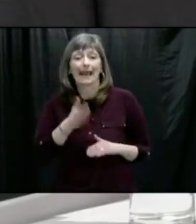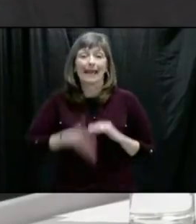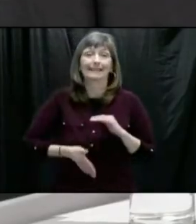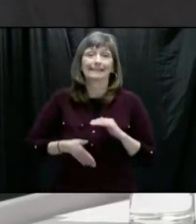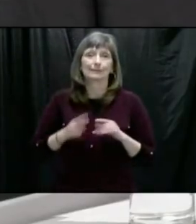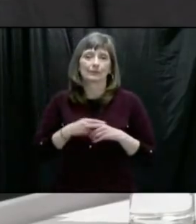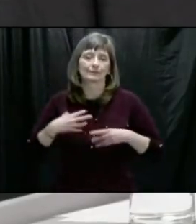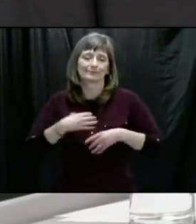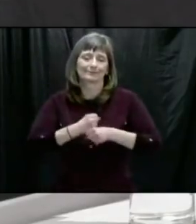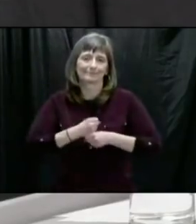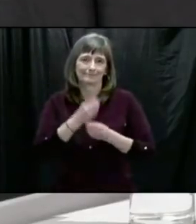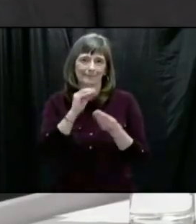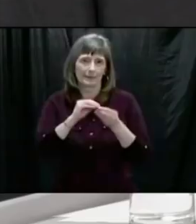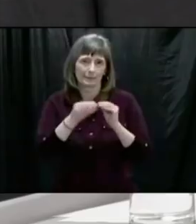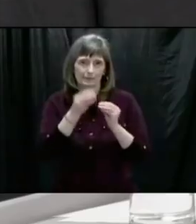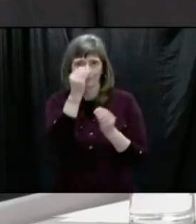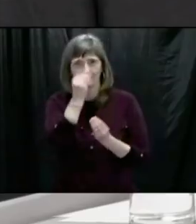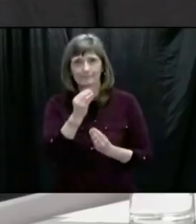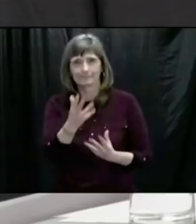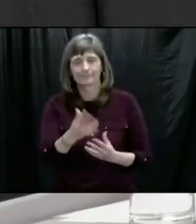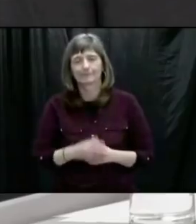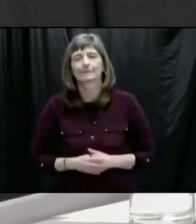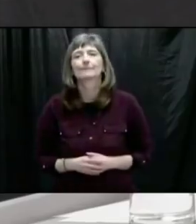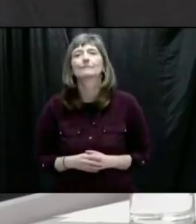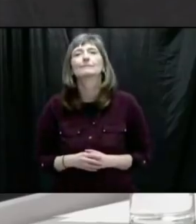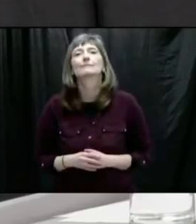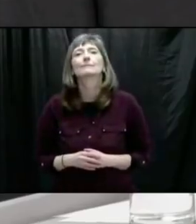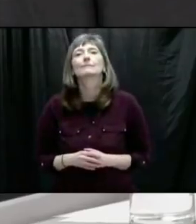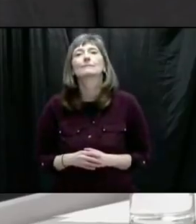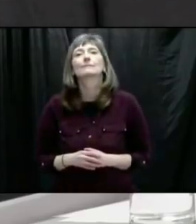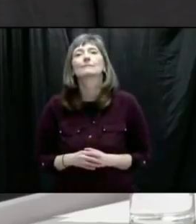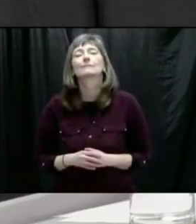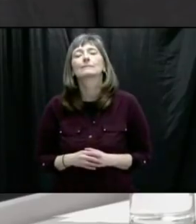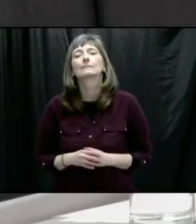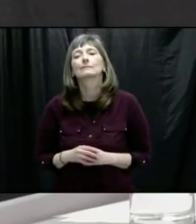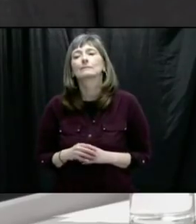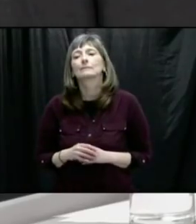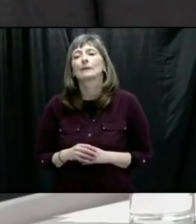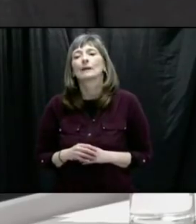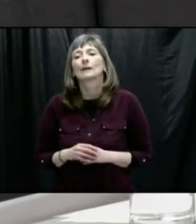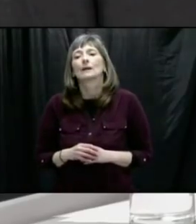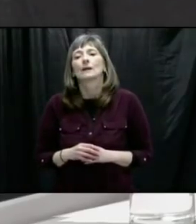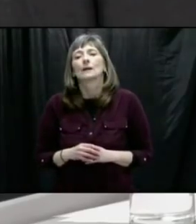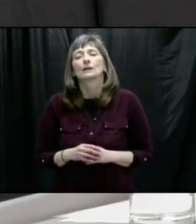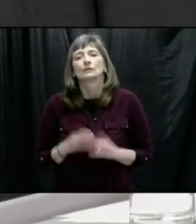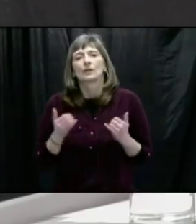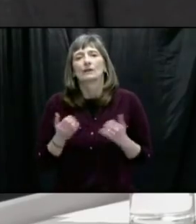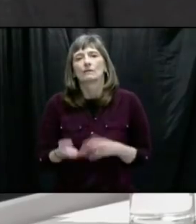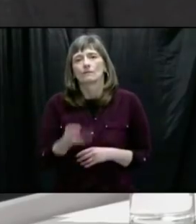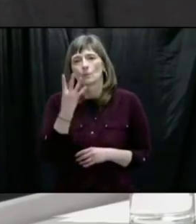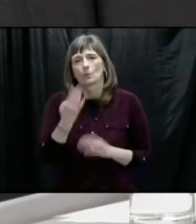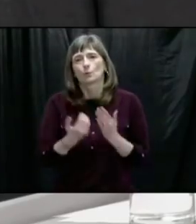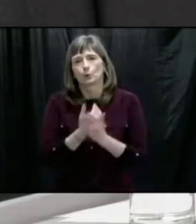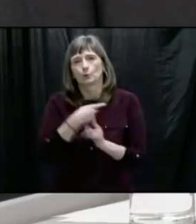TODAY, FOR A CHANGE, I'LL CLOSE, WITH AN UPDATE ON CASES IN NEWFOUNDLAND AND LABRADOR AND